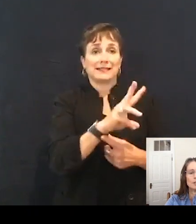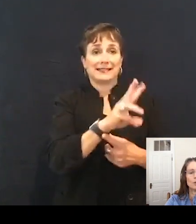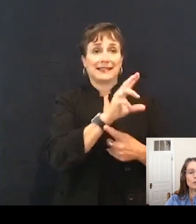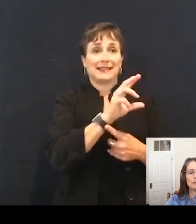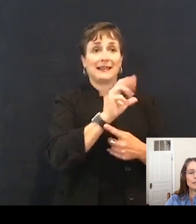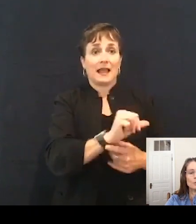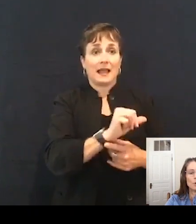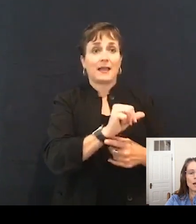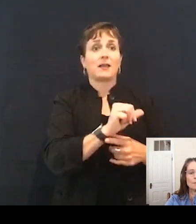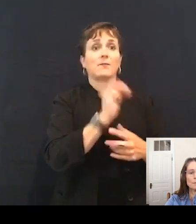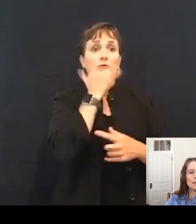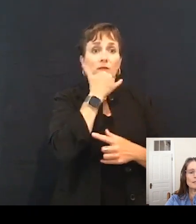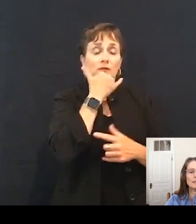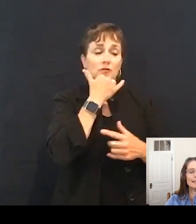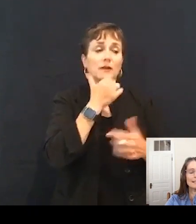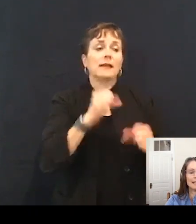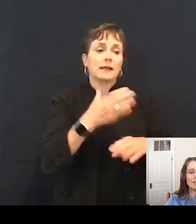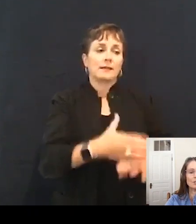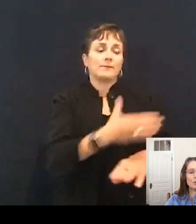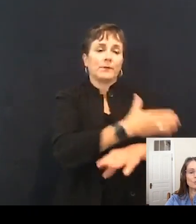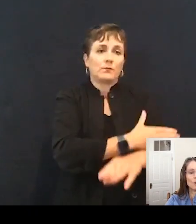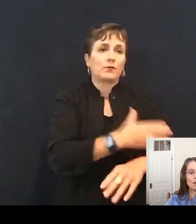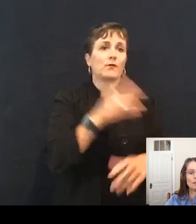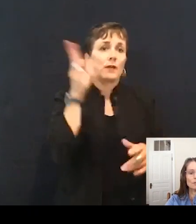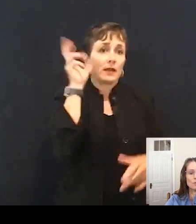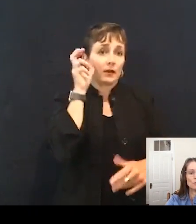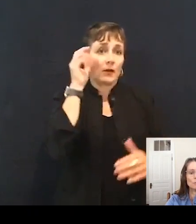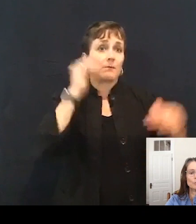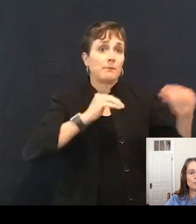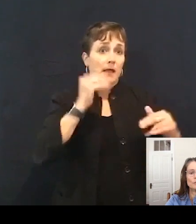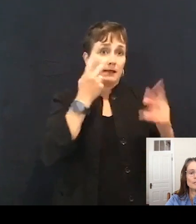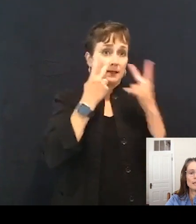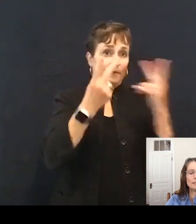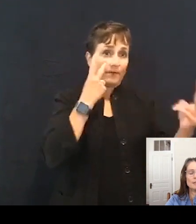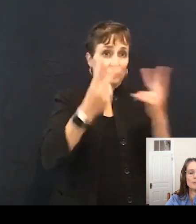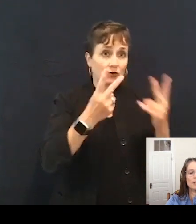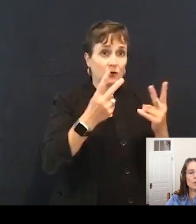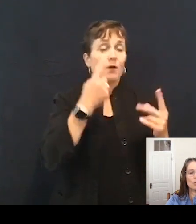Currently, we're optimizing this ASO drug to improve its activity or